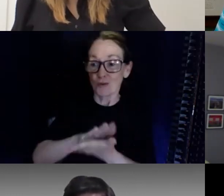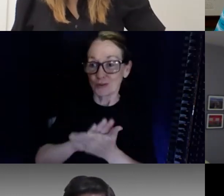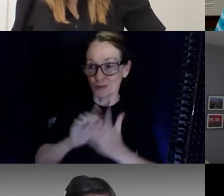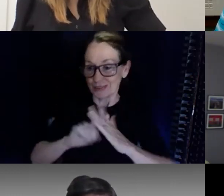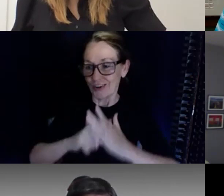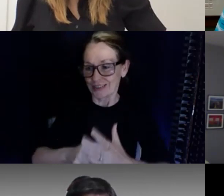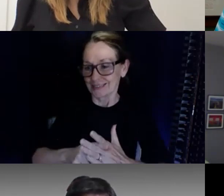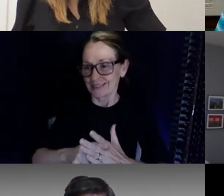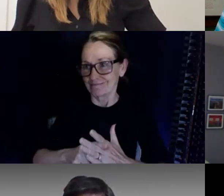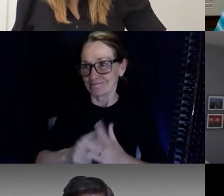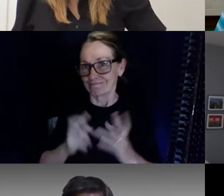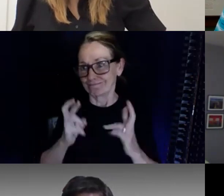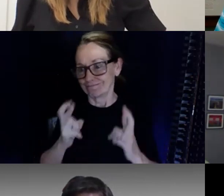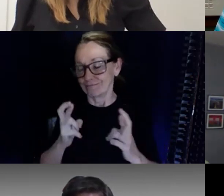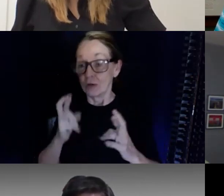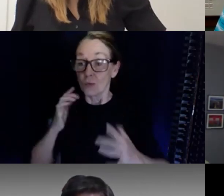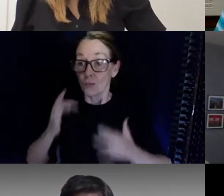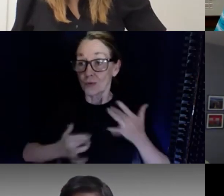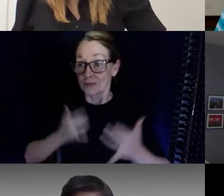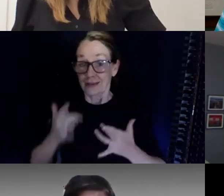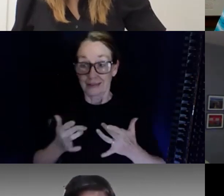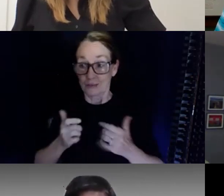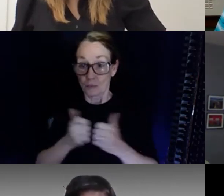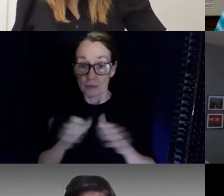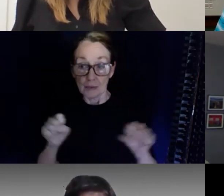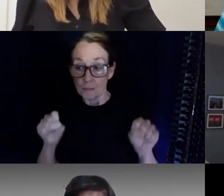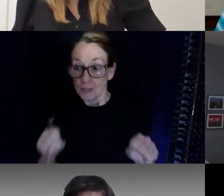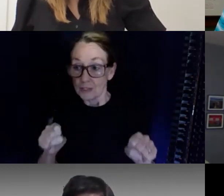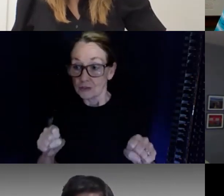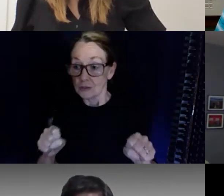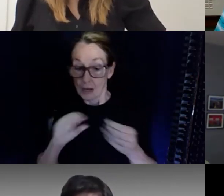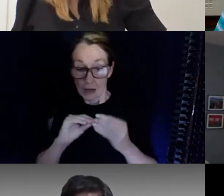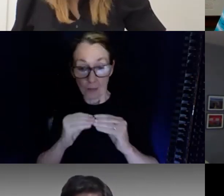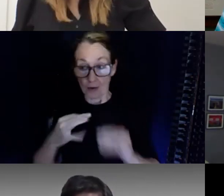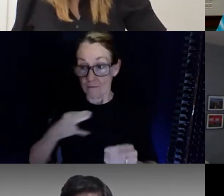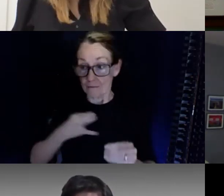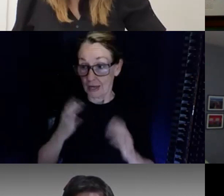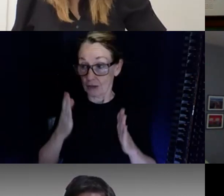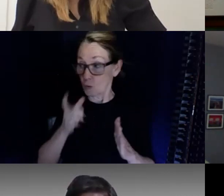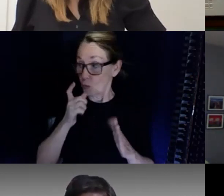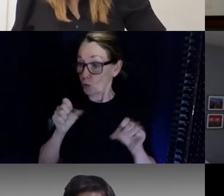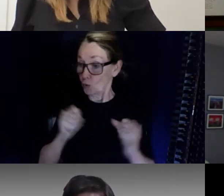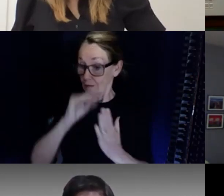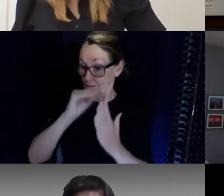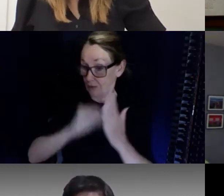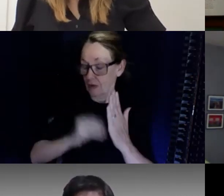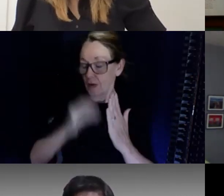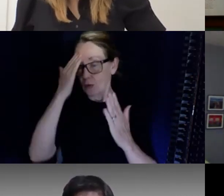AND FULL OF MOTIVATION THAT THEY WOULD BE WILLING TO FILL OUT THIS 12-MINUTE, 17-MINUTE SURVEY. BEFORE THE SCHOOL YEAR STARTS.